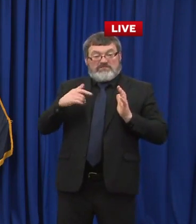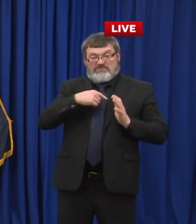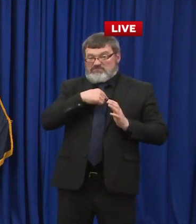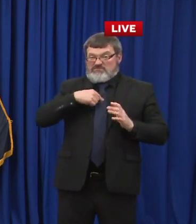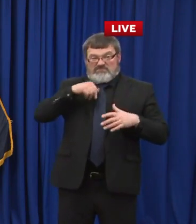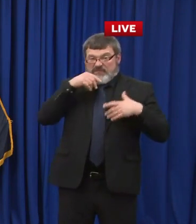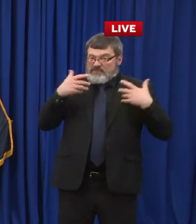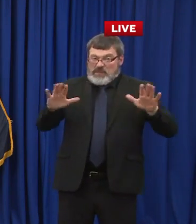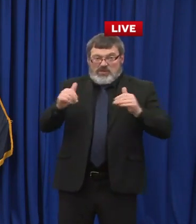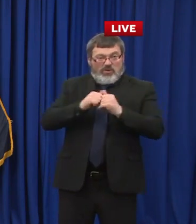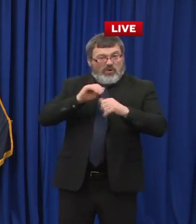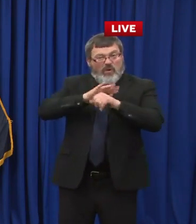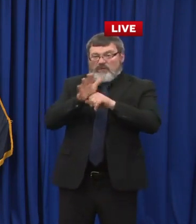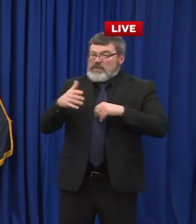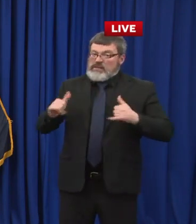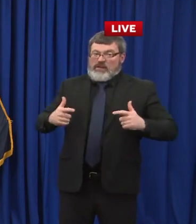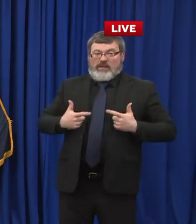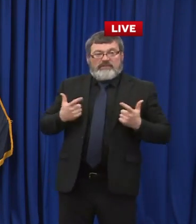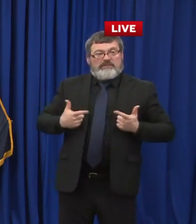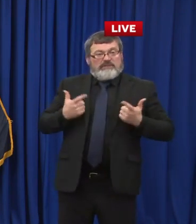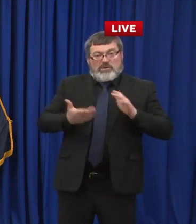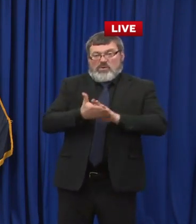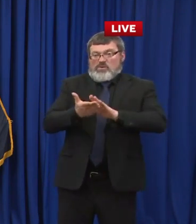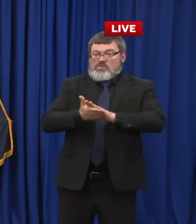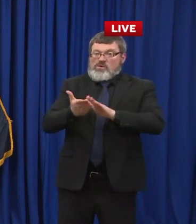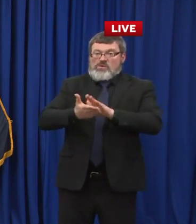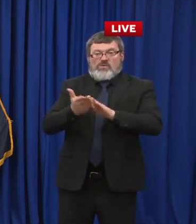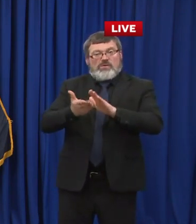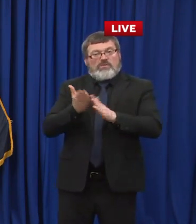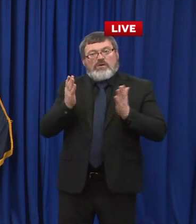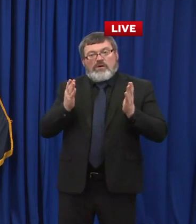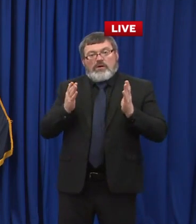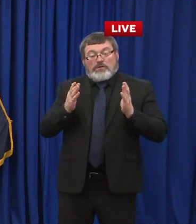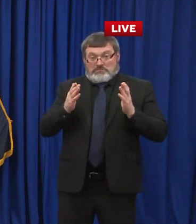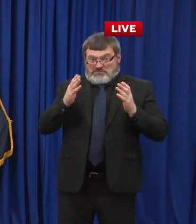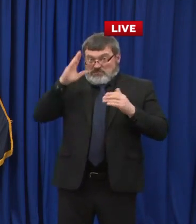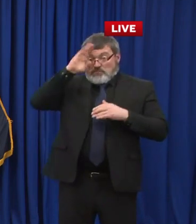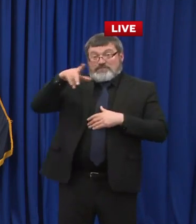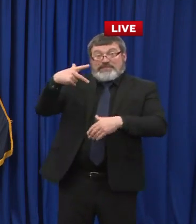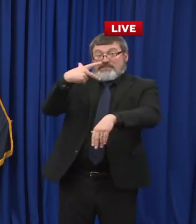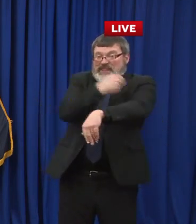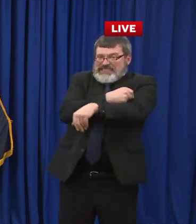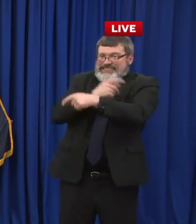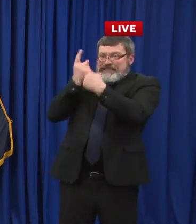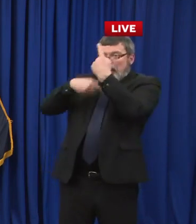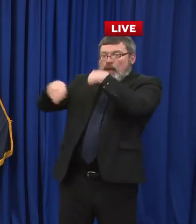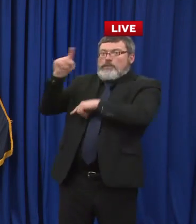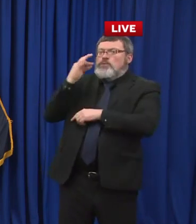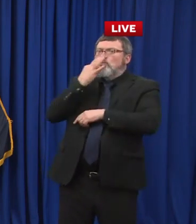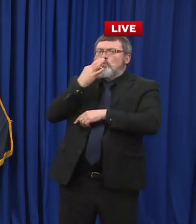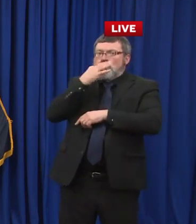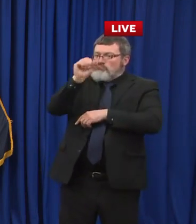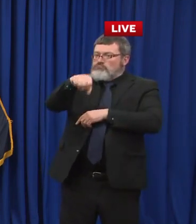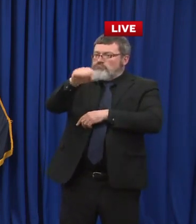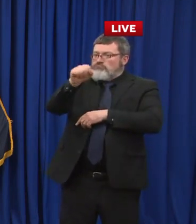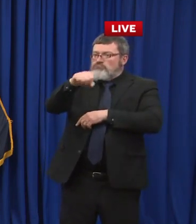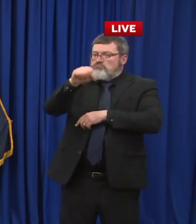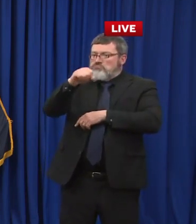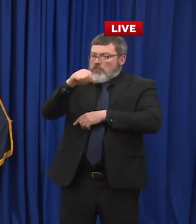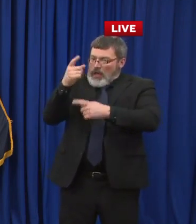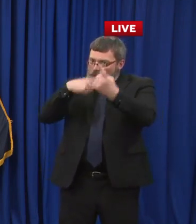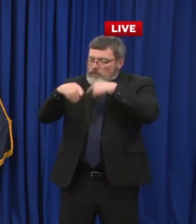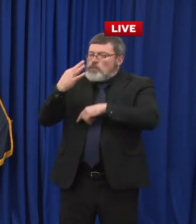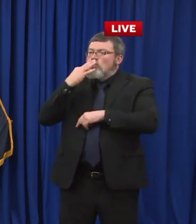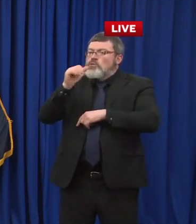HOPEFULLY WE ARE GETTING NEAR THE END, BUT WE ARE NOT NEAR THE END -- WE ARE NOT AT THE END.